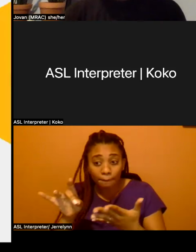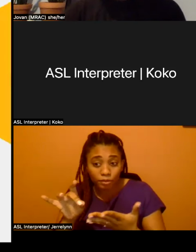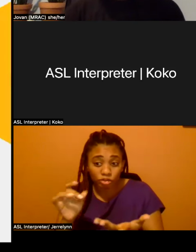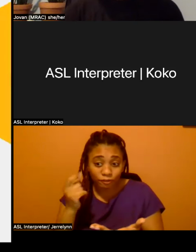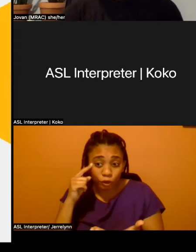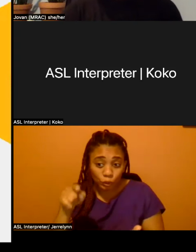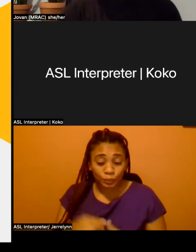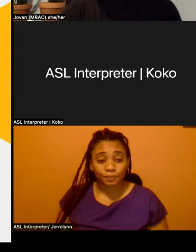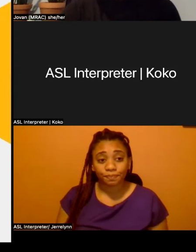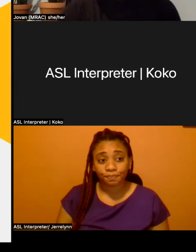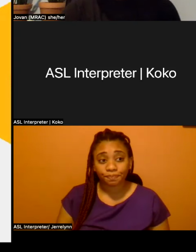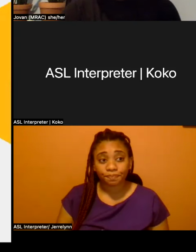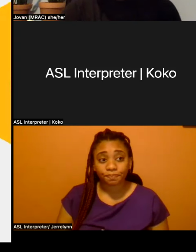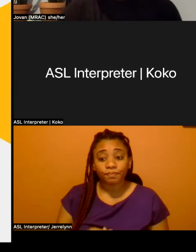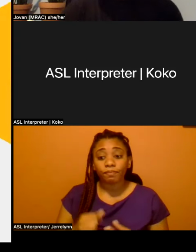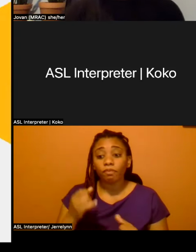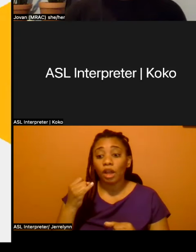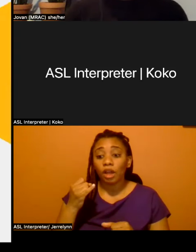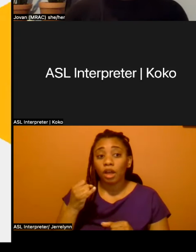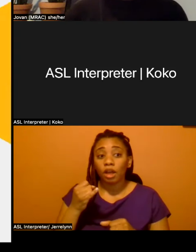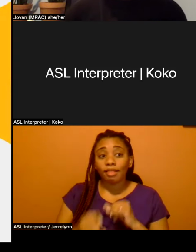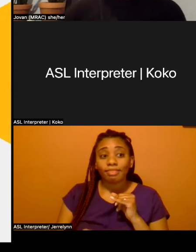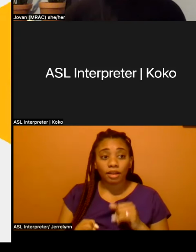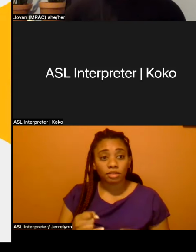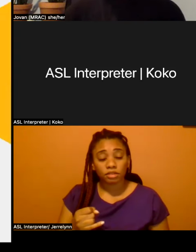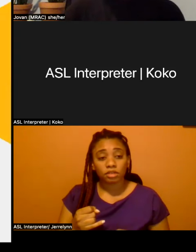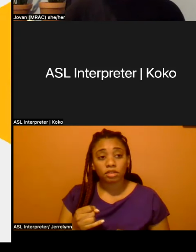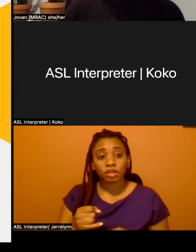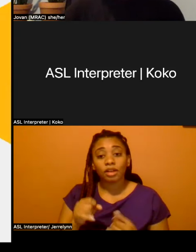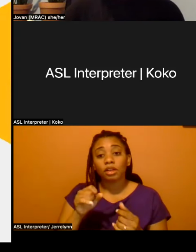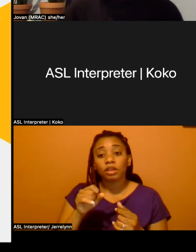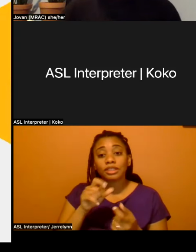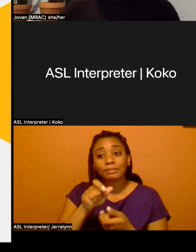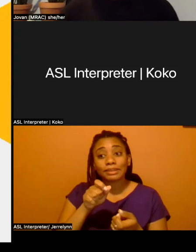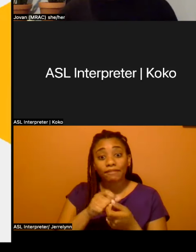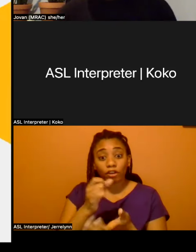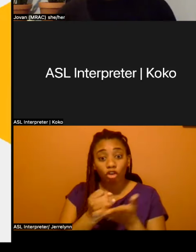Final eligibility points, selected artists must have an individual